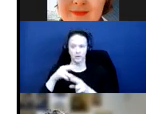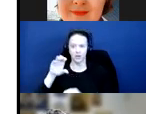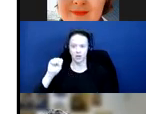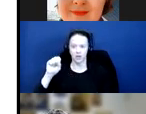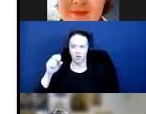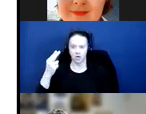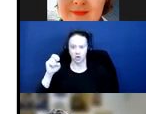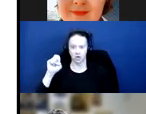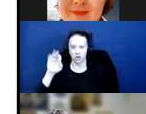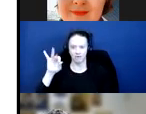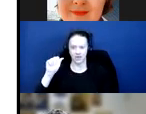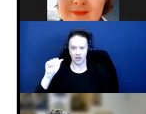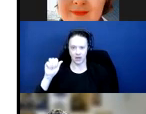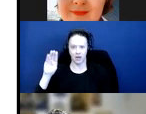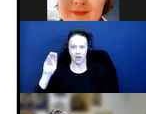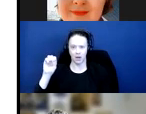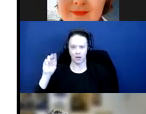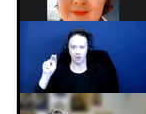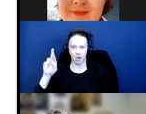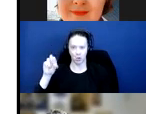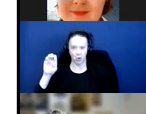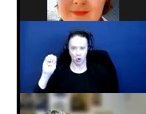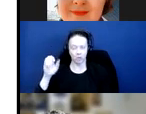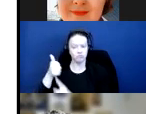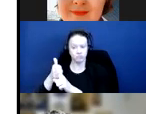who is black midwife in Oregon,